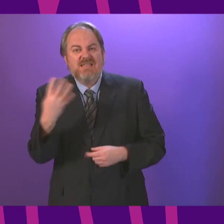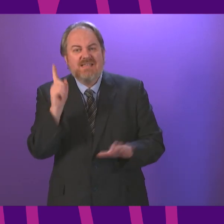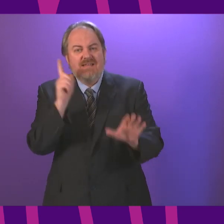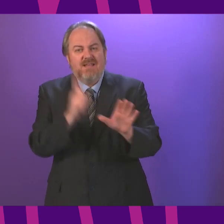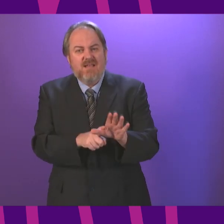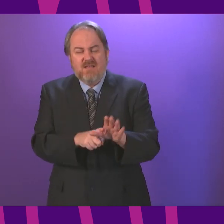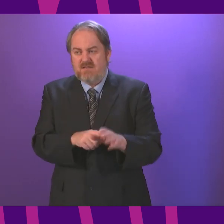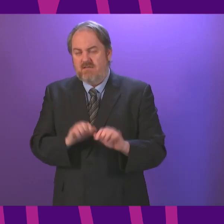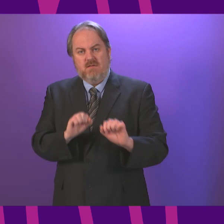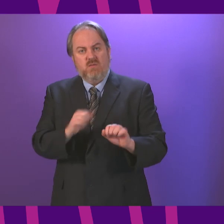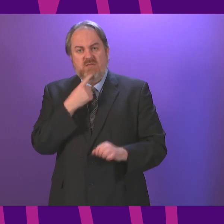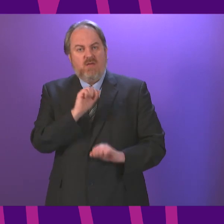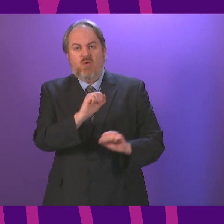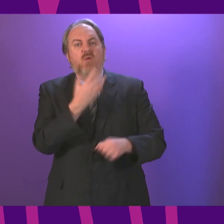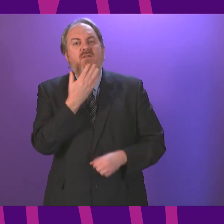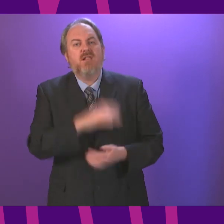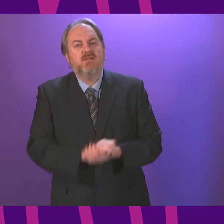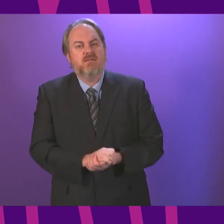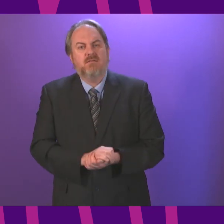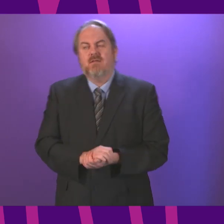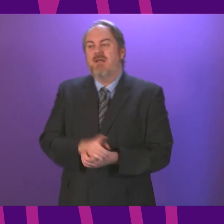On Monday, we heard the Government’s only solution when confronted by more than a decade